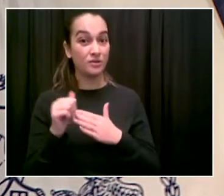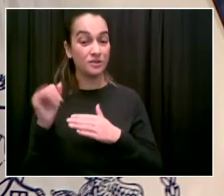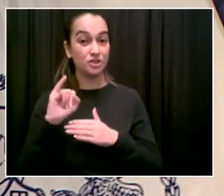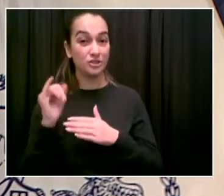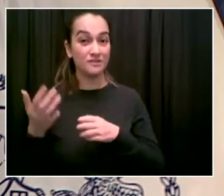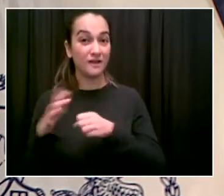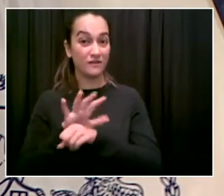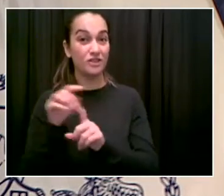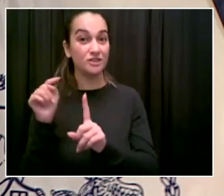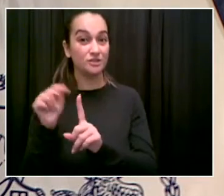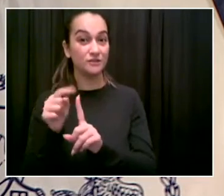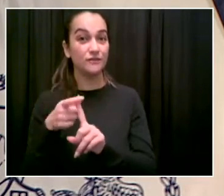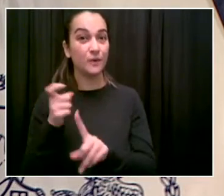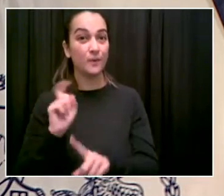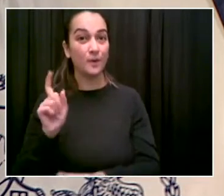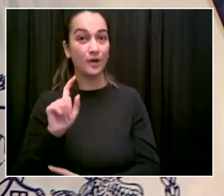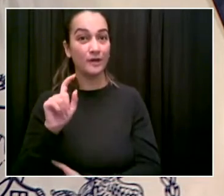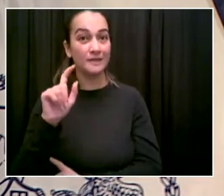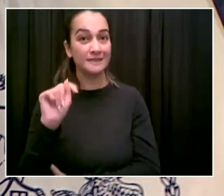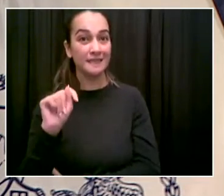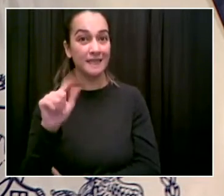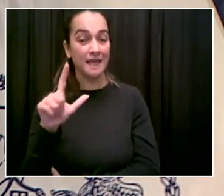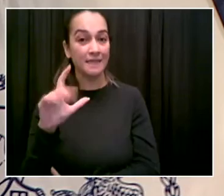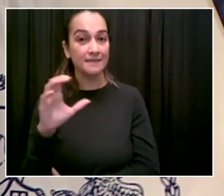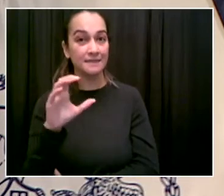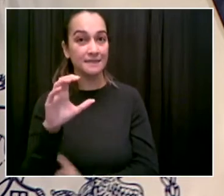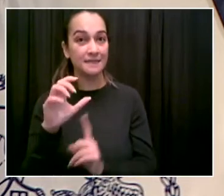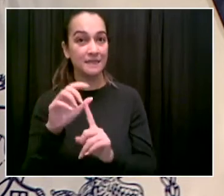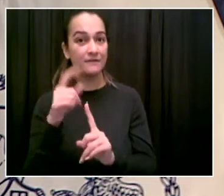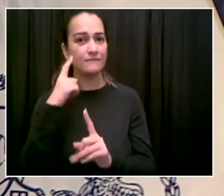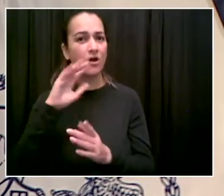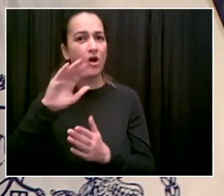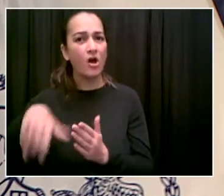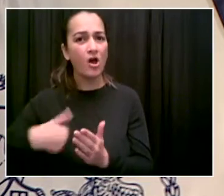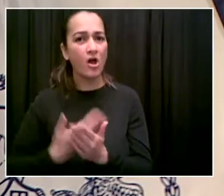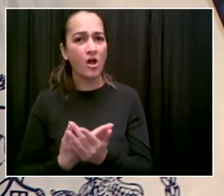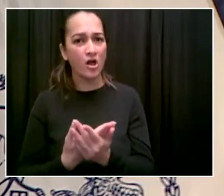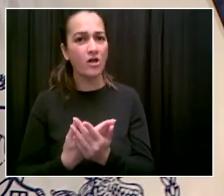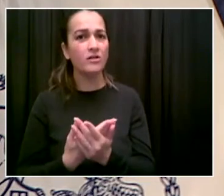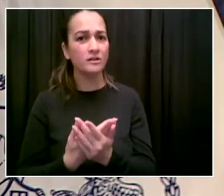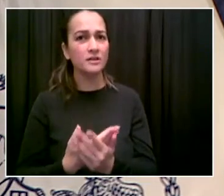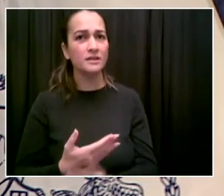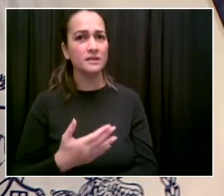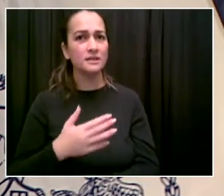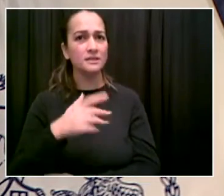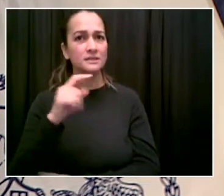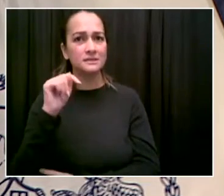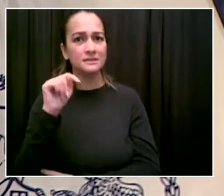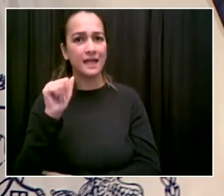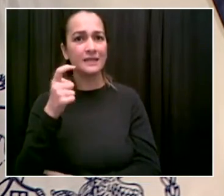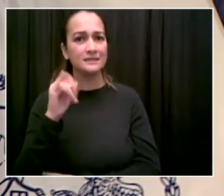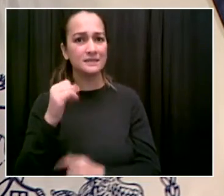, THAT AMOUNT IS WHAT THE TLC REQUIRES FOUR